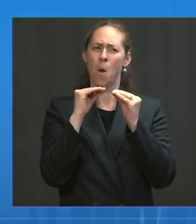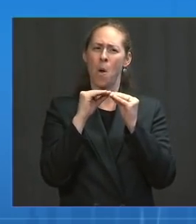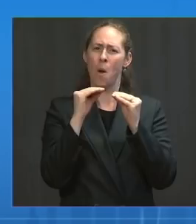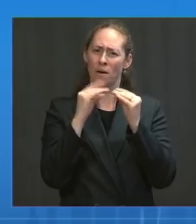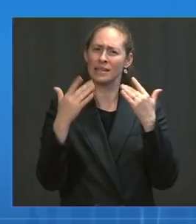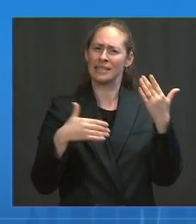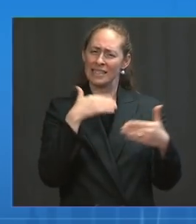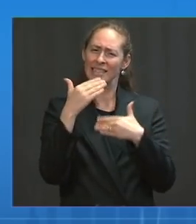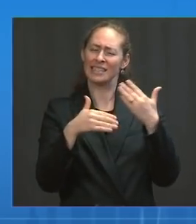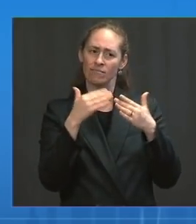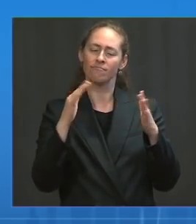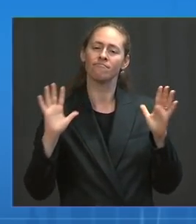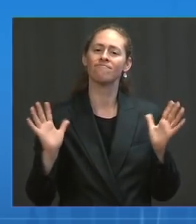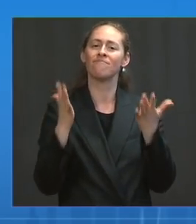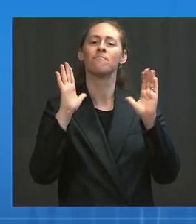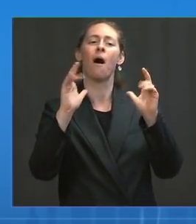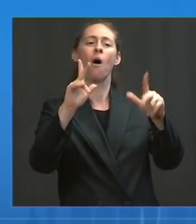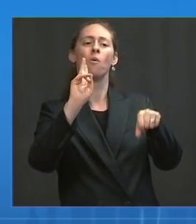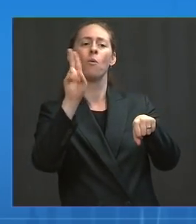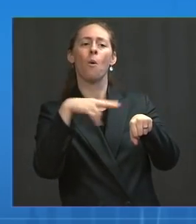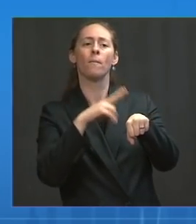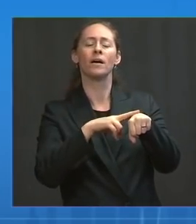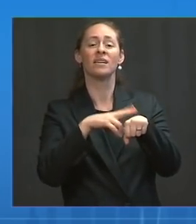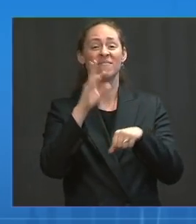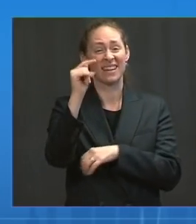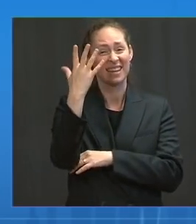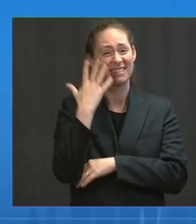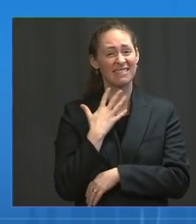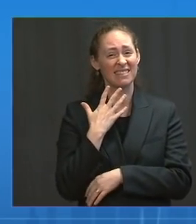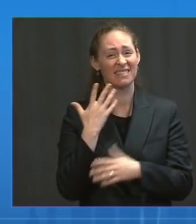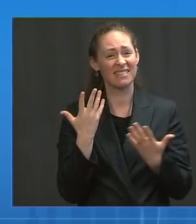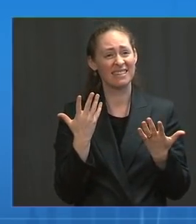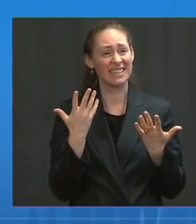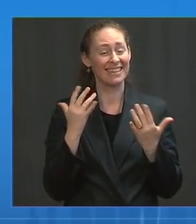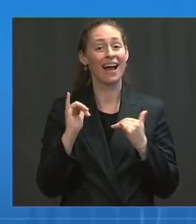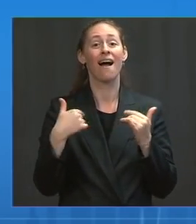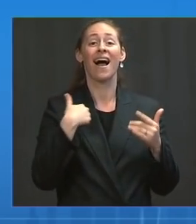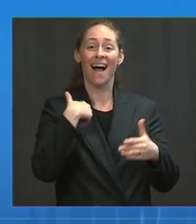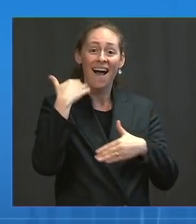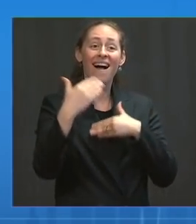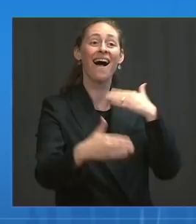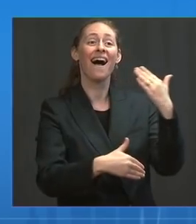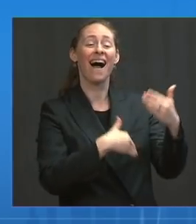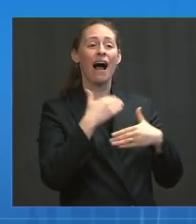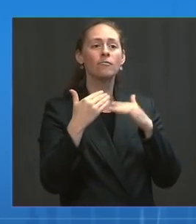But the sad reality is that despite our progress, we're still losing people to this virus,